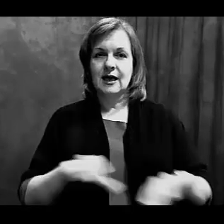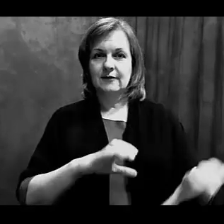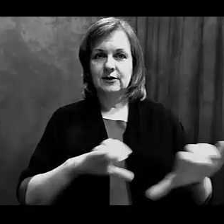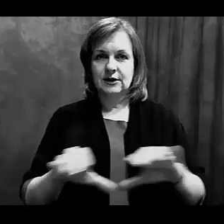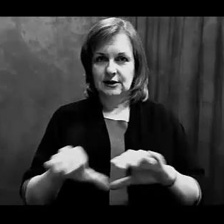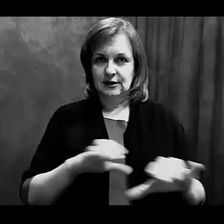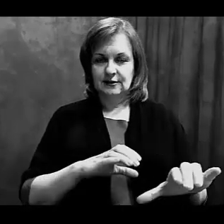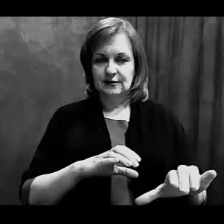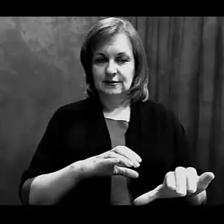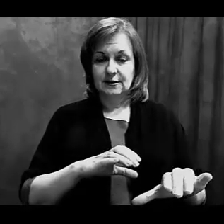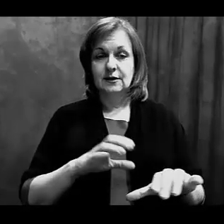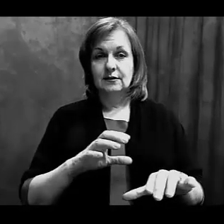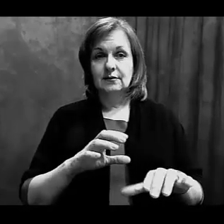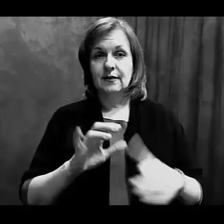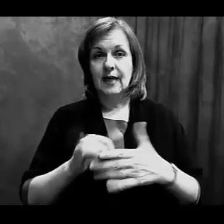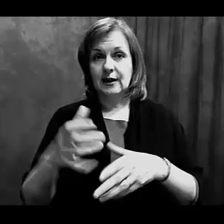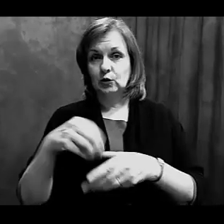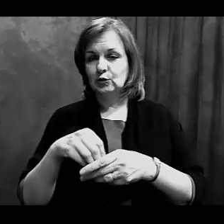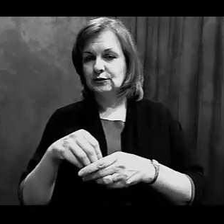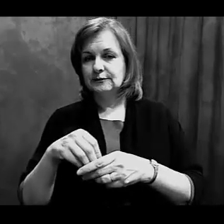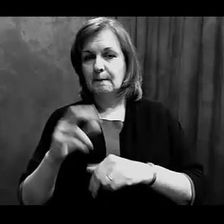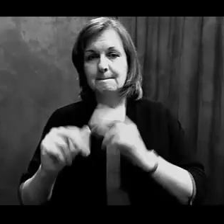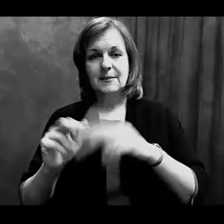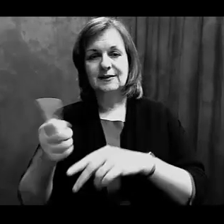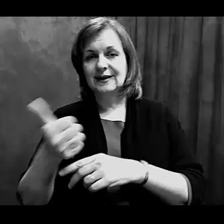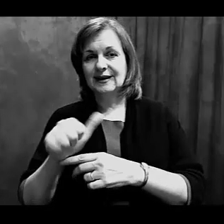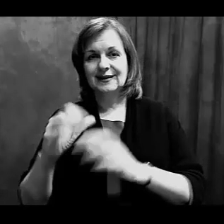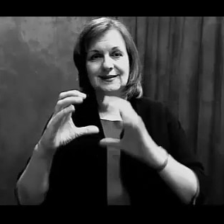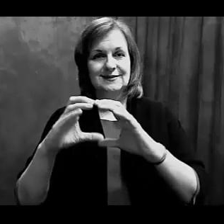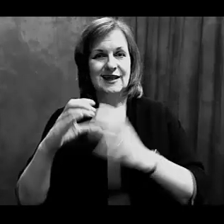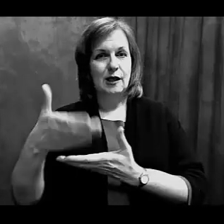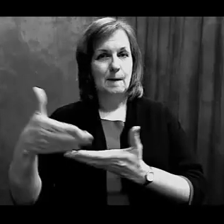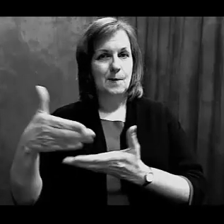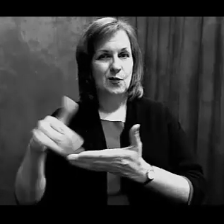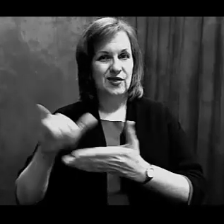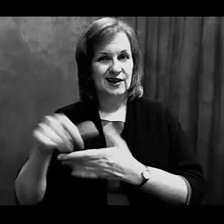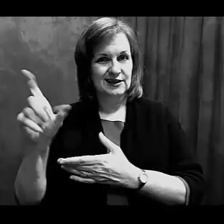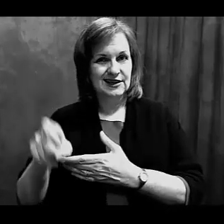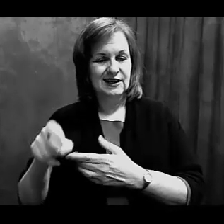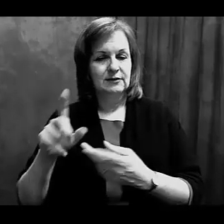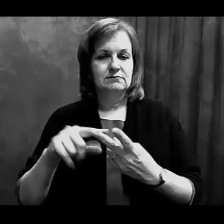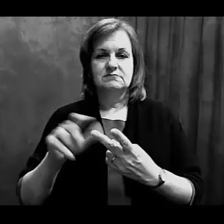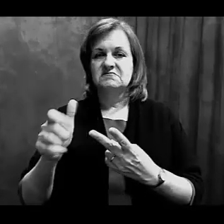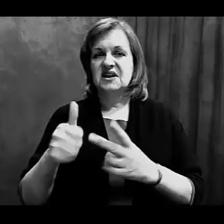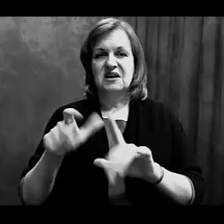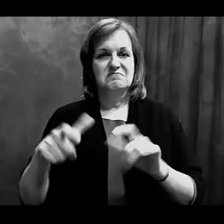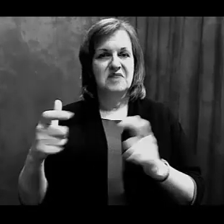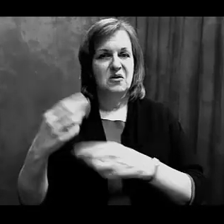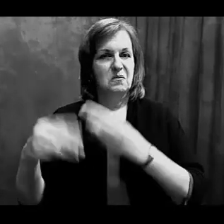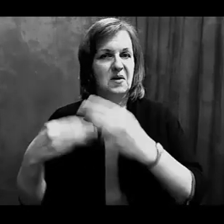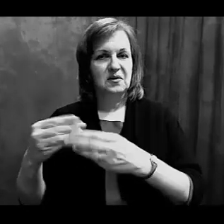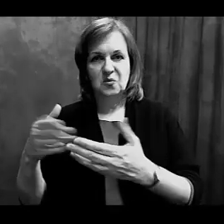including the building of any cellular components that are needed any macromolecules anything like that